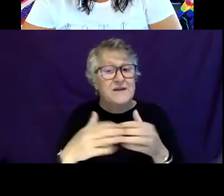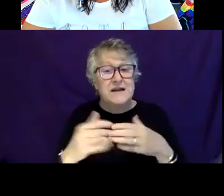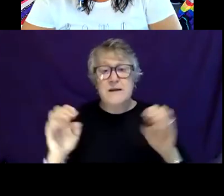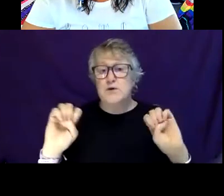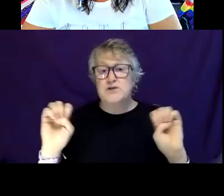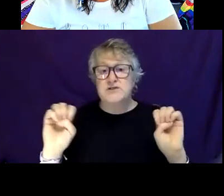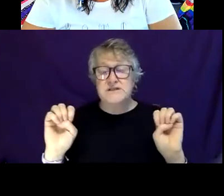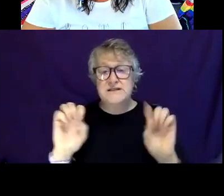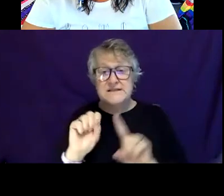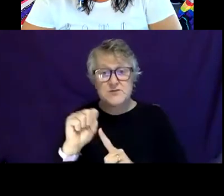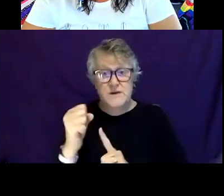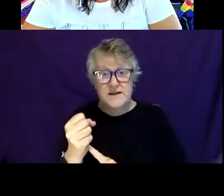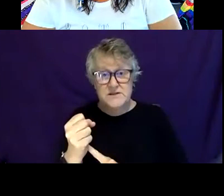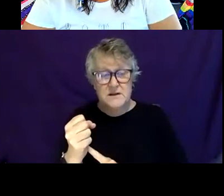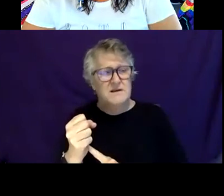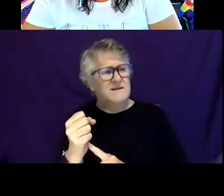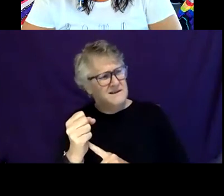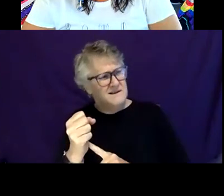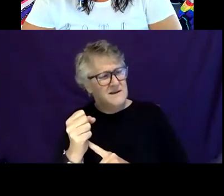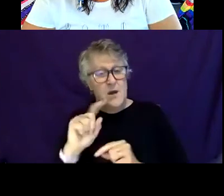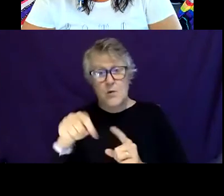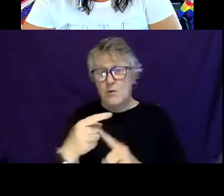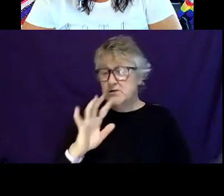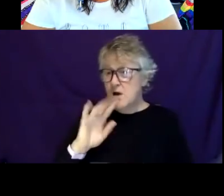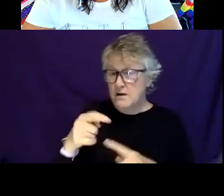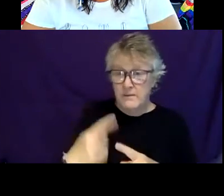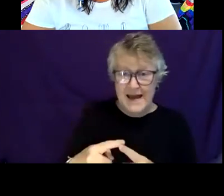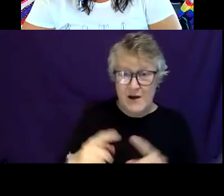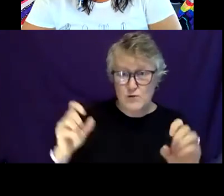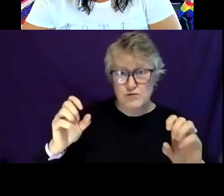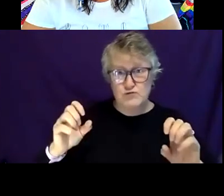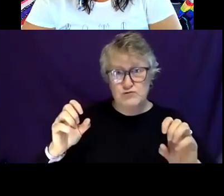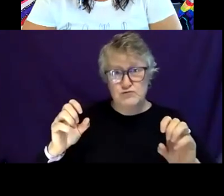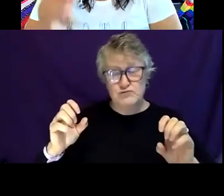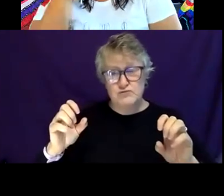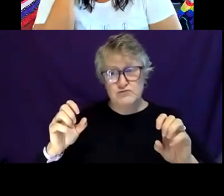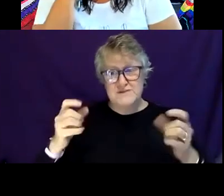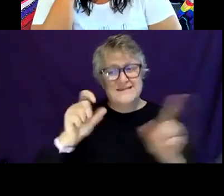And when we have conversations in Oregon on things like the crisis care guidelines, right?